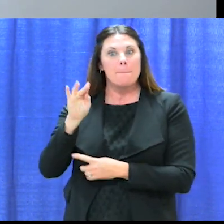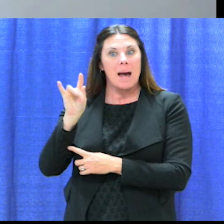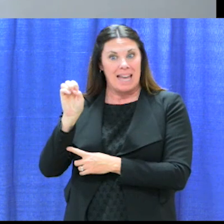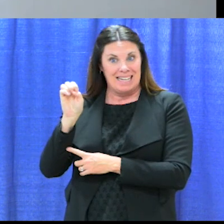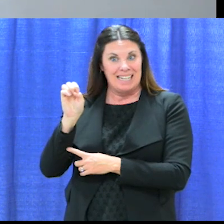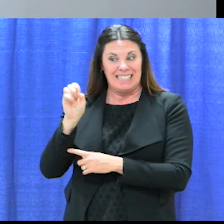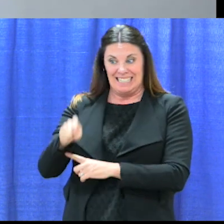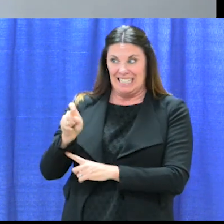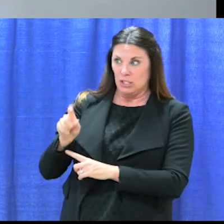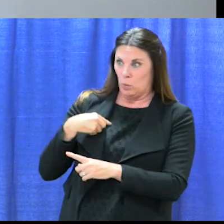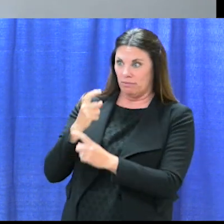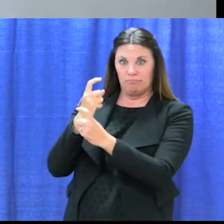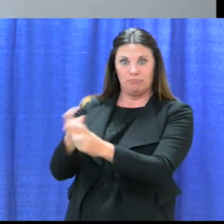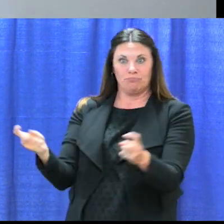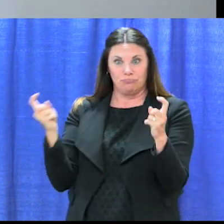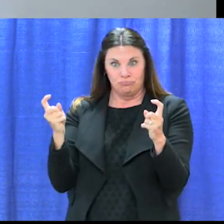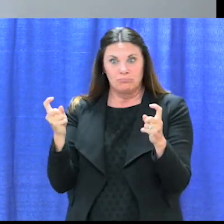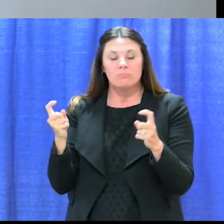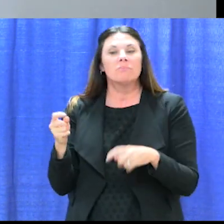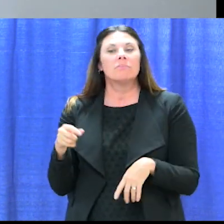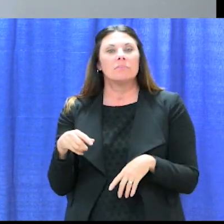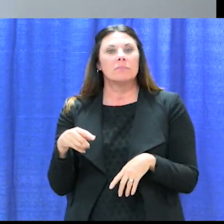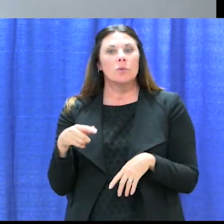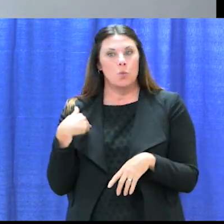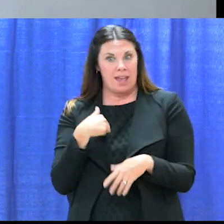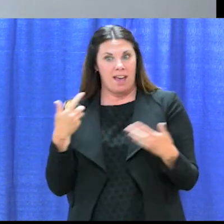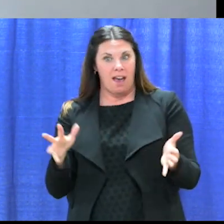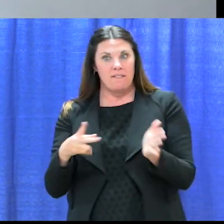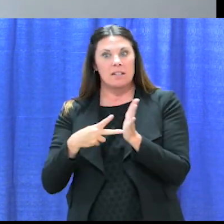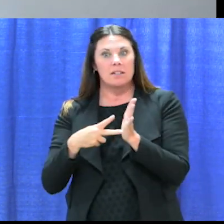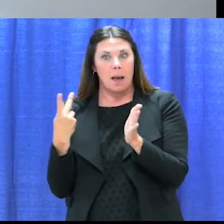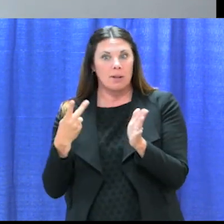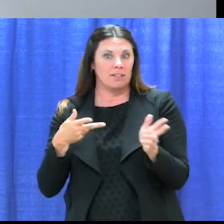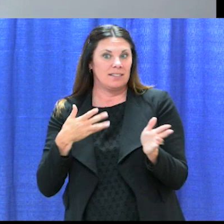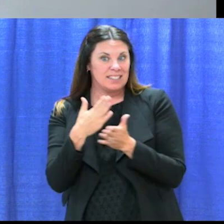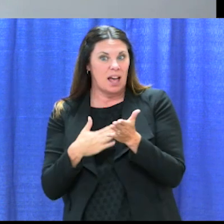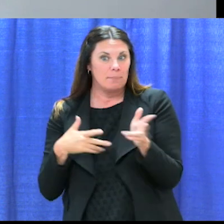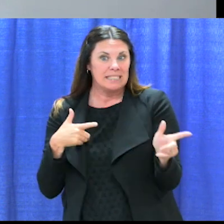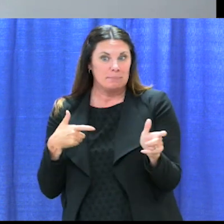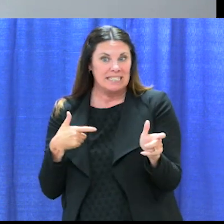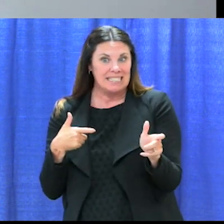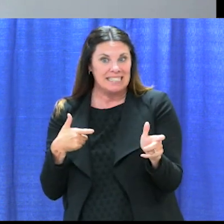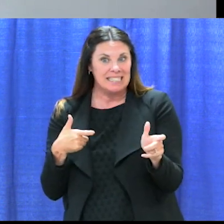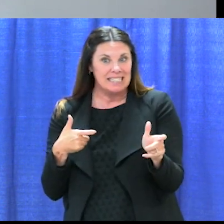And our offerings we've doubled those feeds for our folks as well in our connect to compete program.